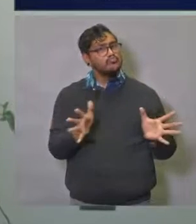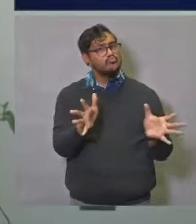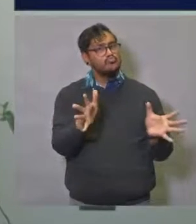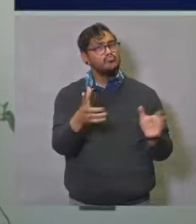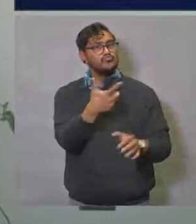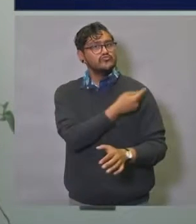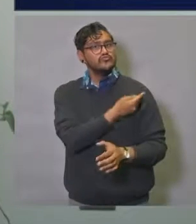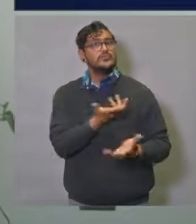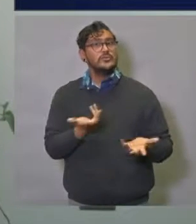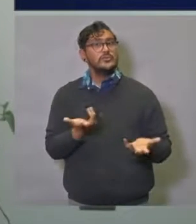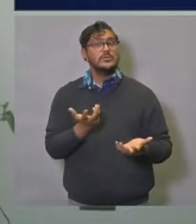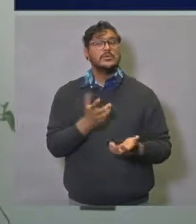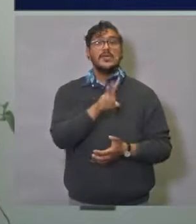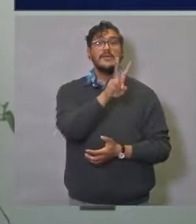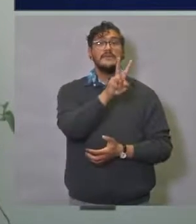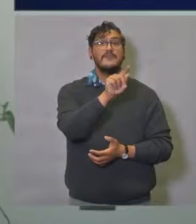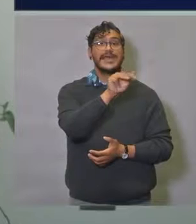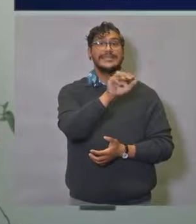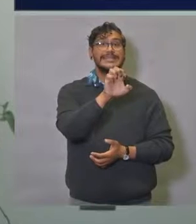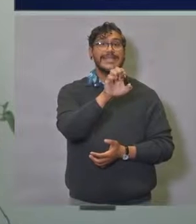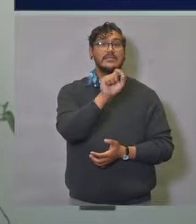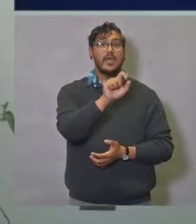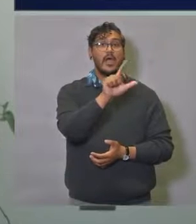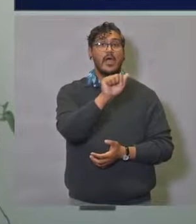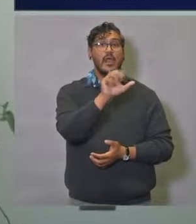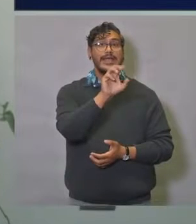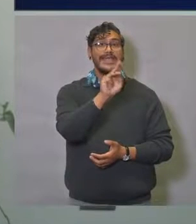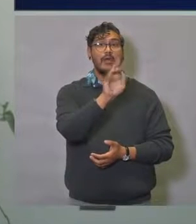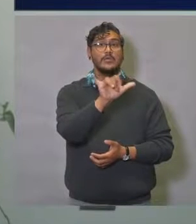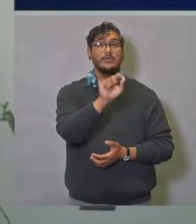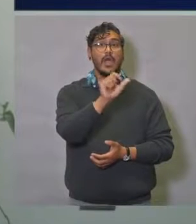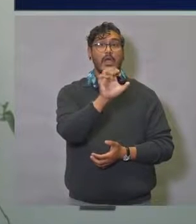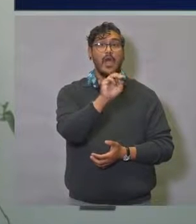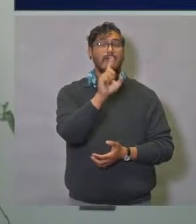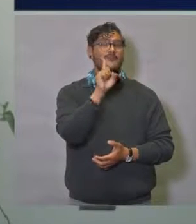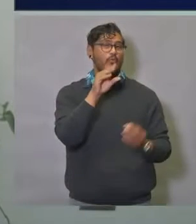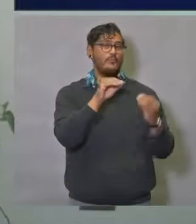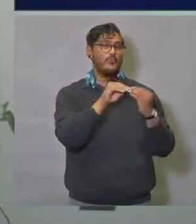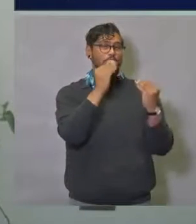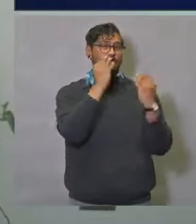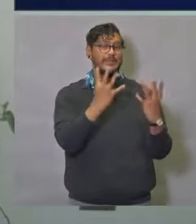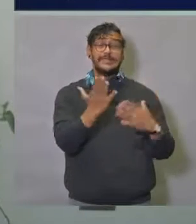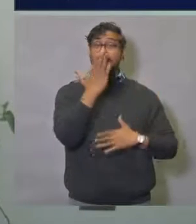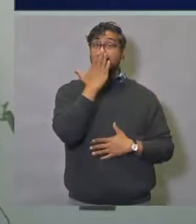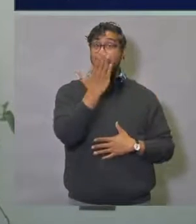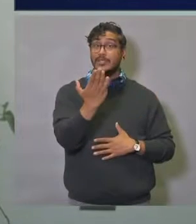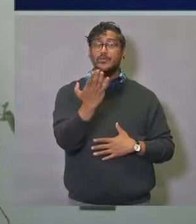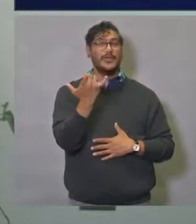ENCOURAGE YOU TO GET VACCINATED. YOU CAN VISIT VACCINATELACOUNTY.COM FOR MORE